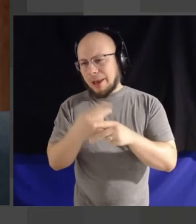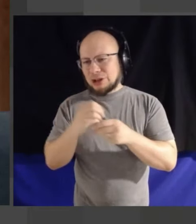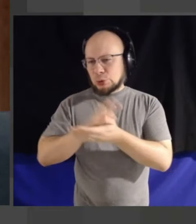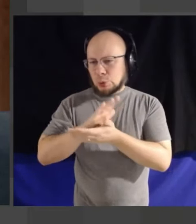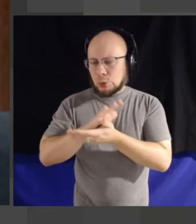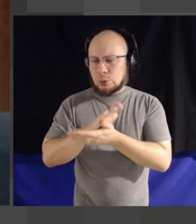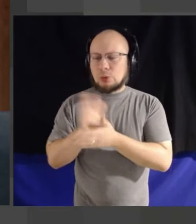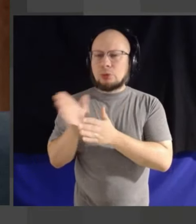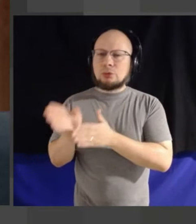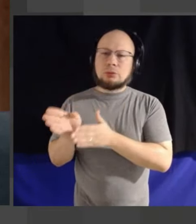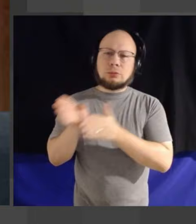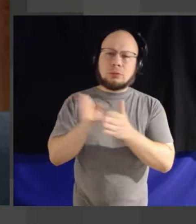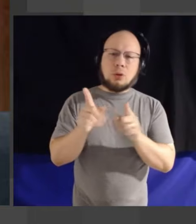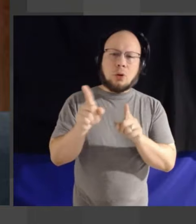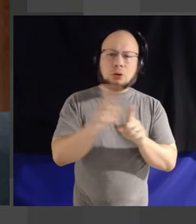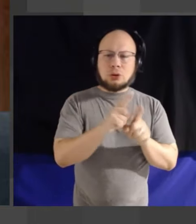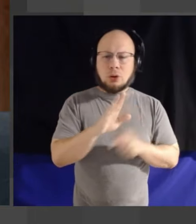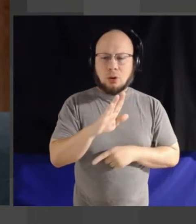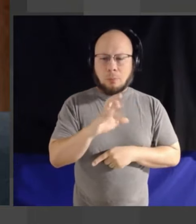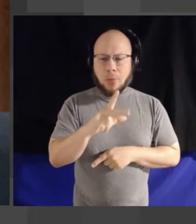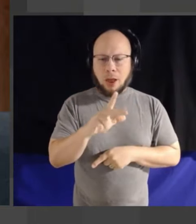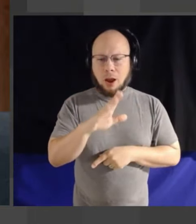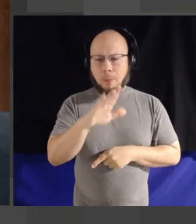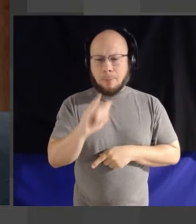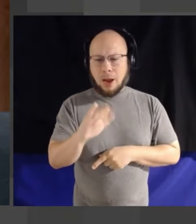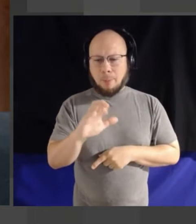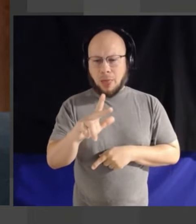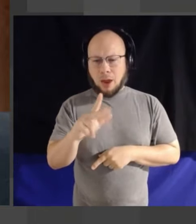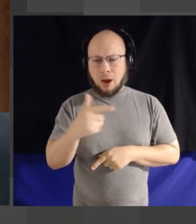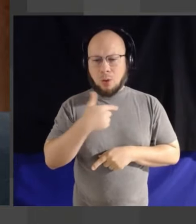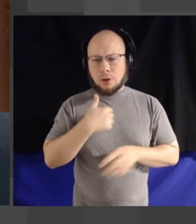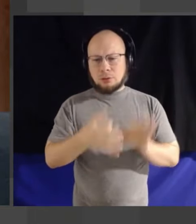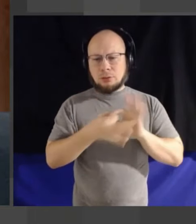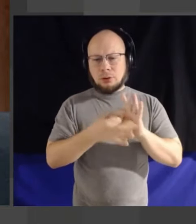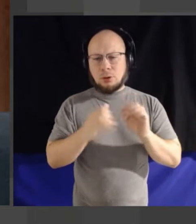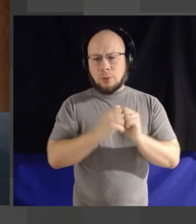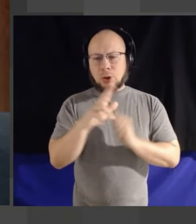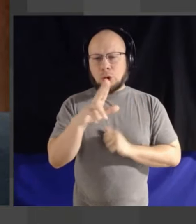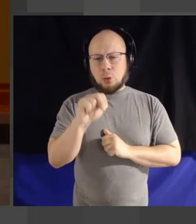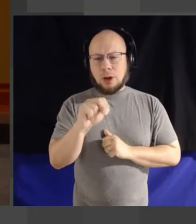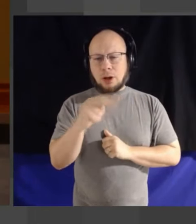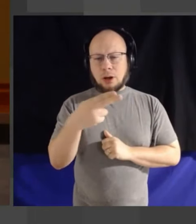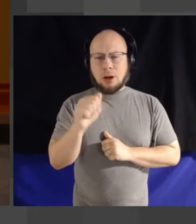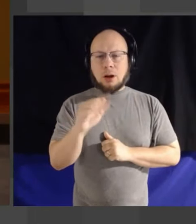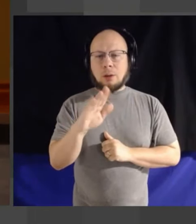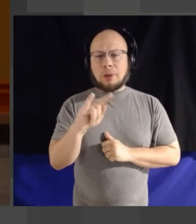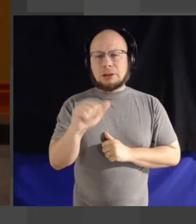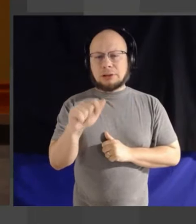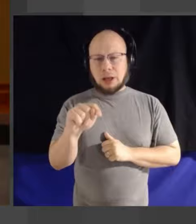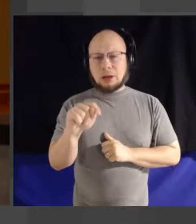PEOPLE DO WITH IT FROM EDUCATION